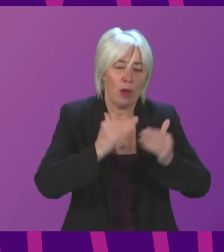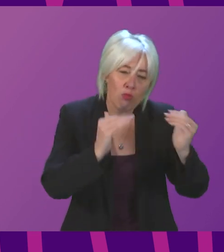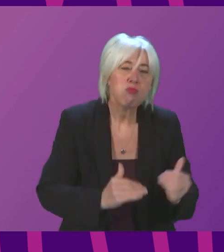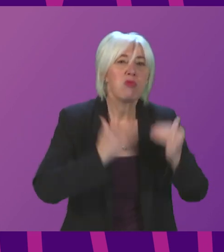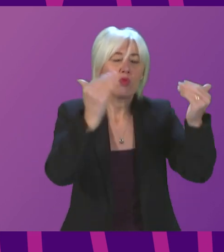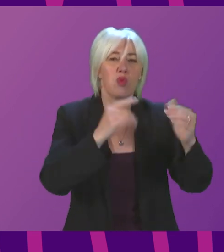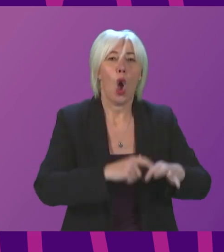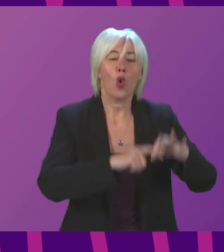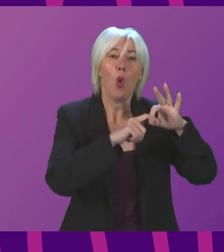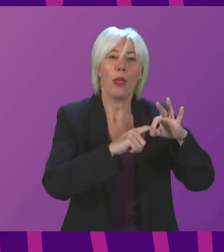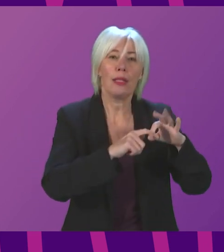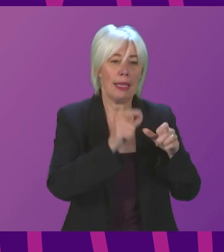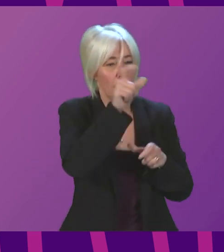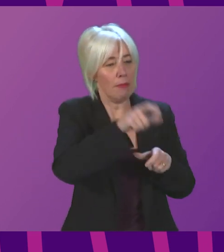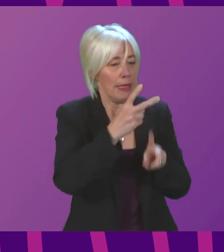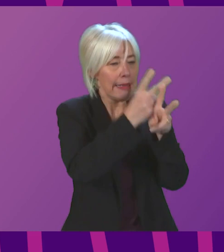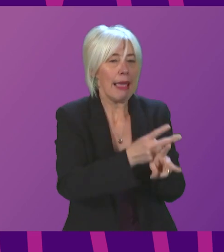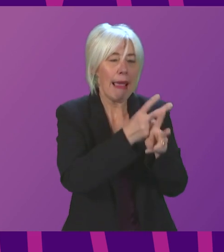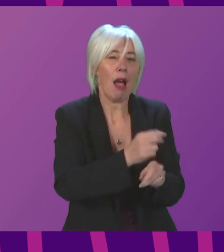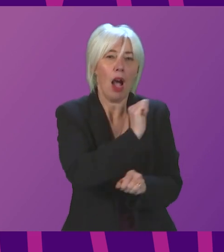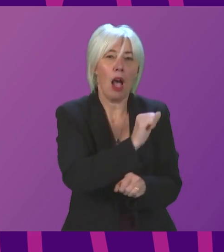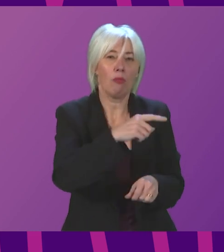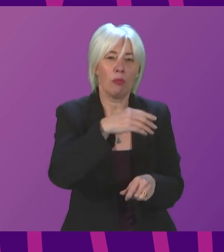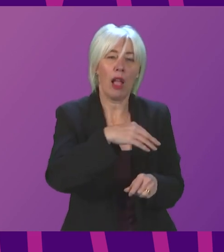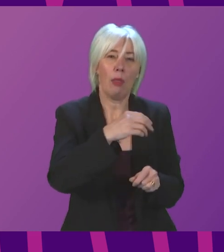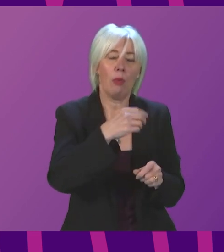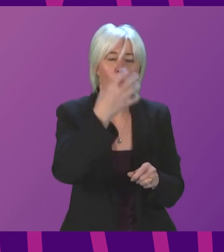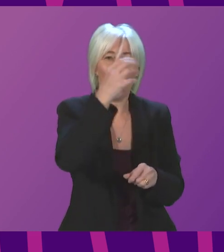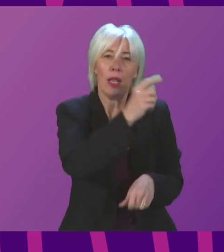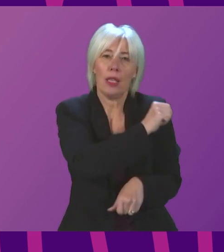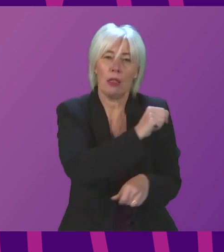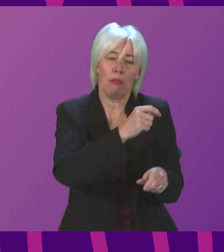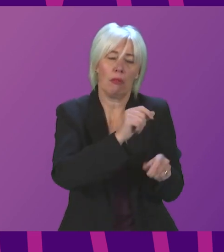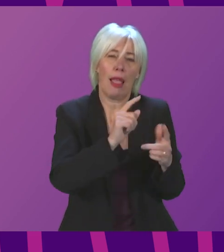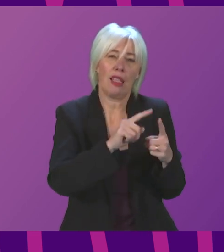care in the Queen Elizabeth university hospital, which clinicians already provide. That is important.